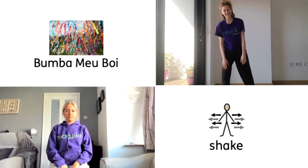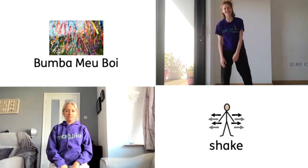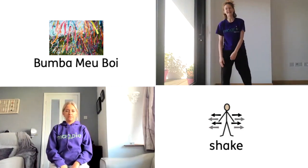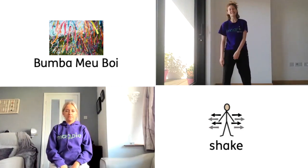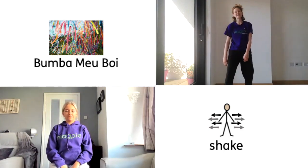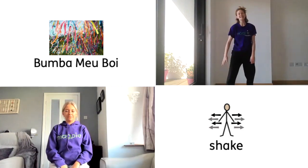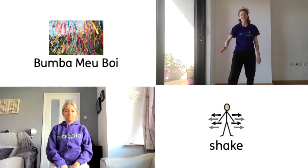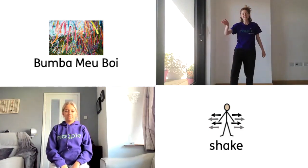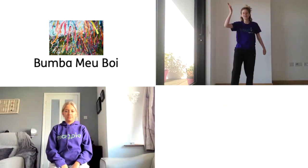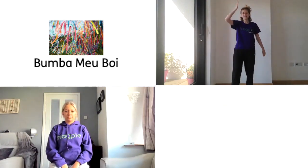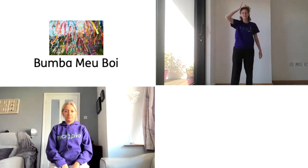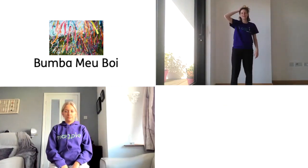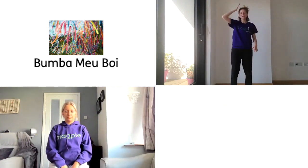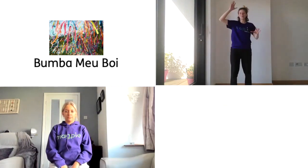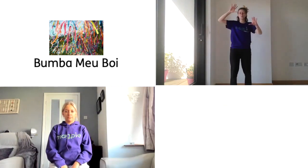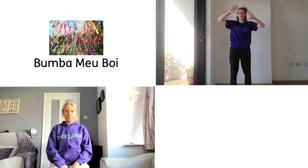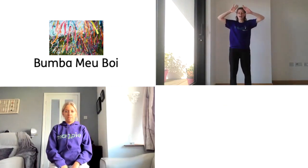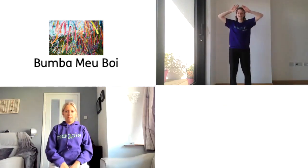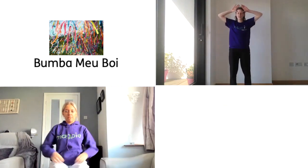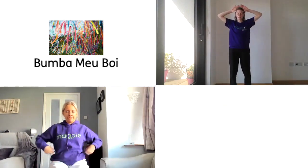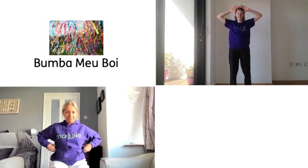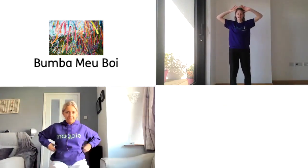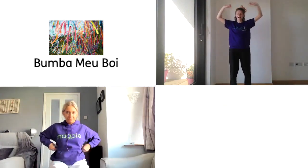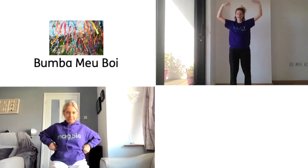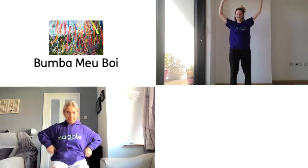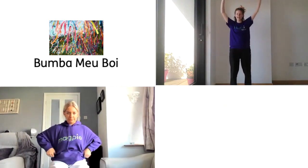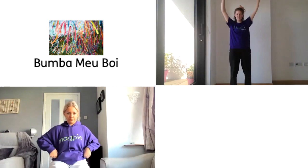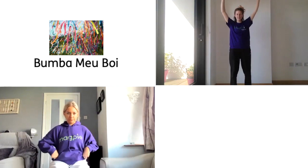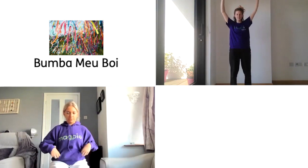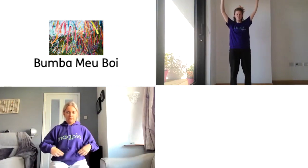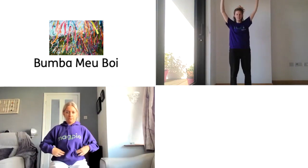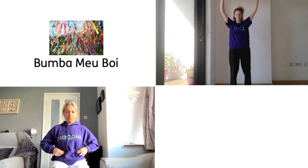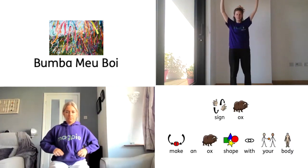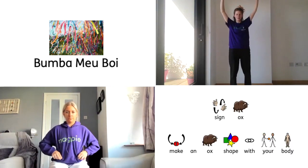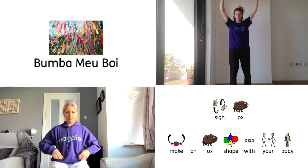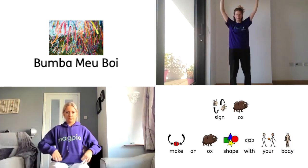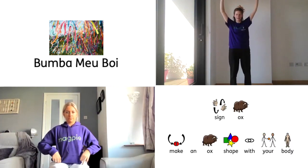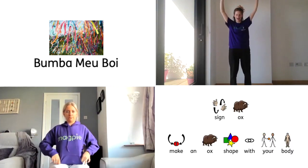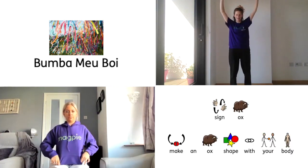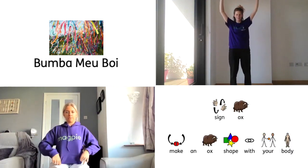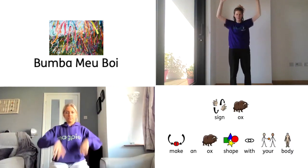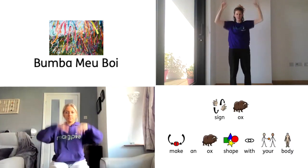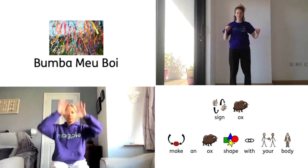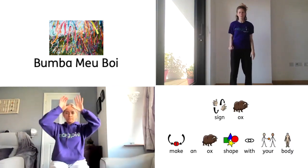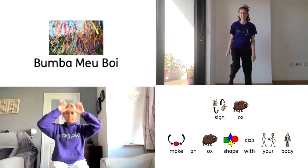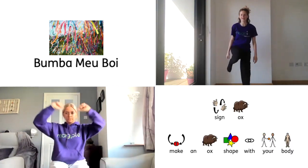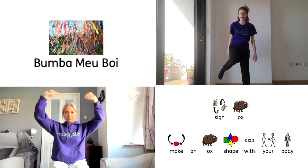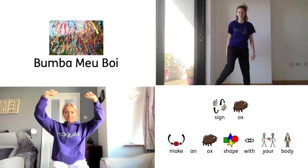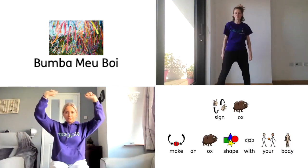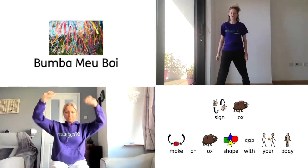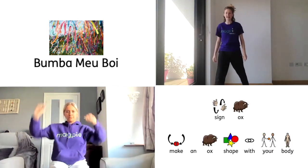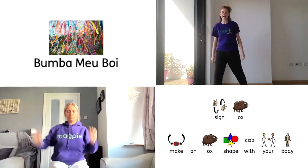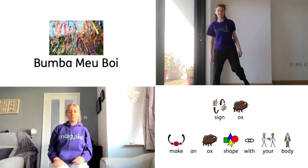great so from the top we have our signing of cow we have our four legs